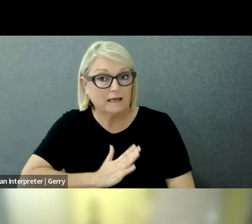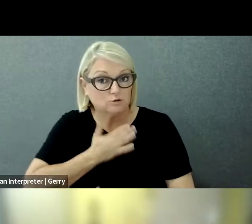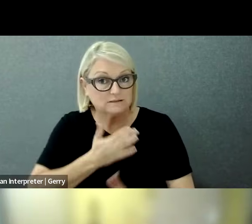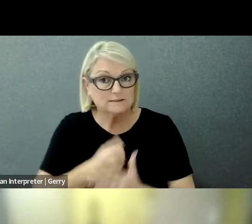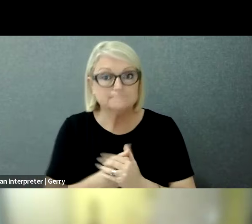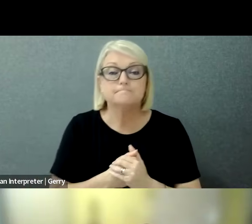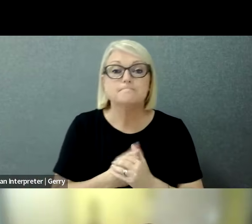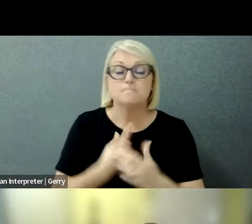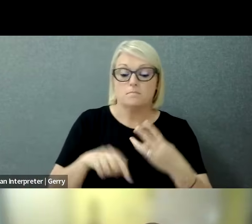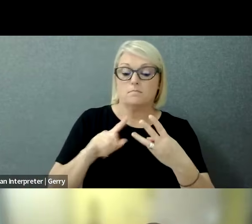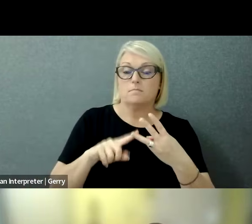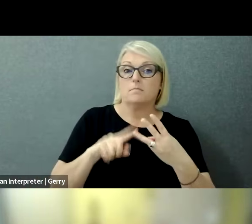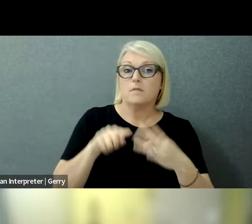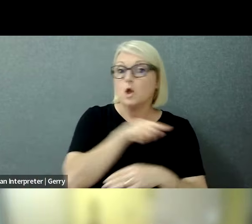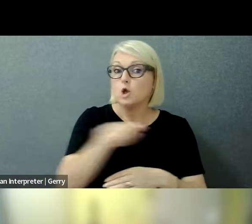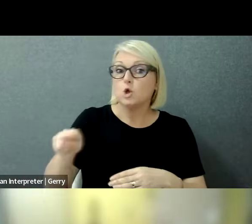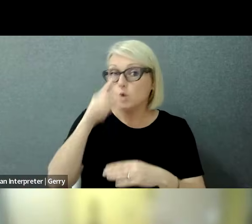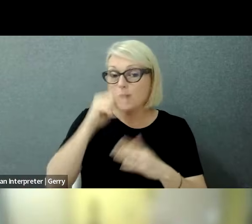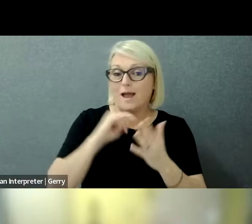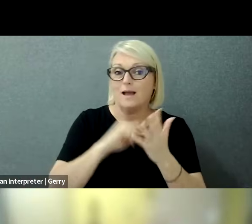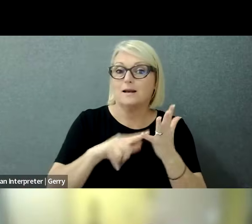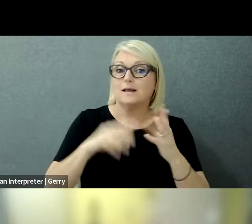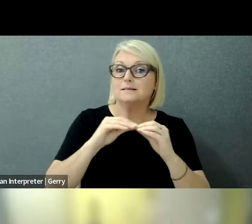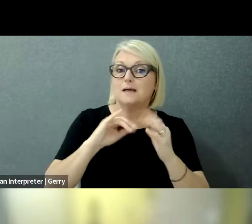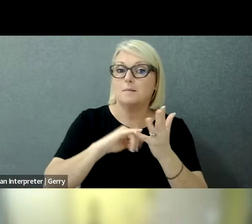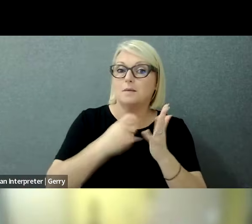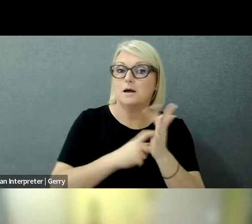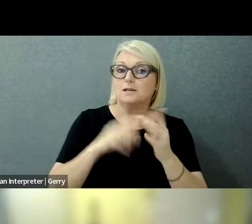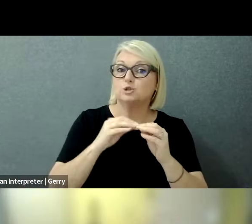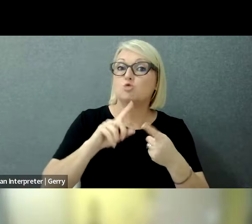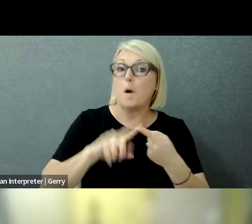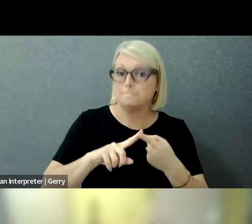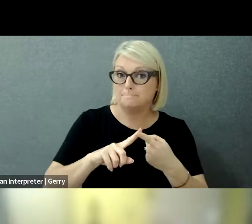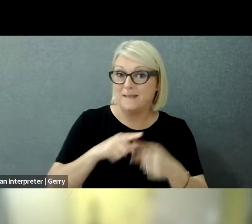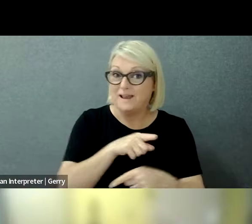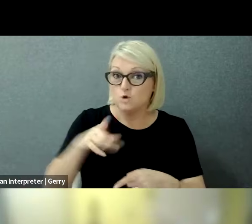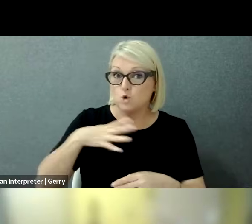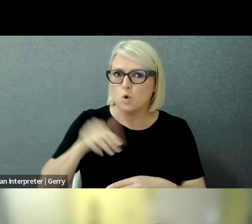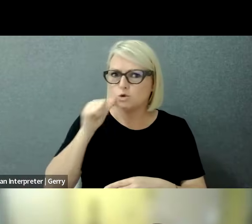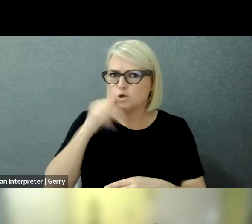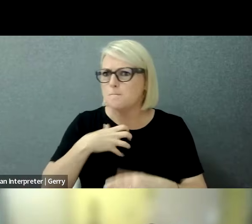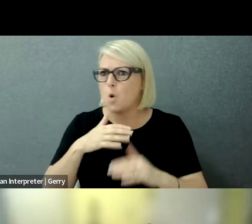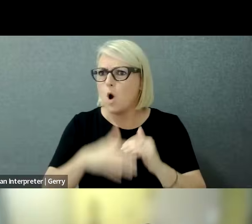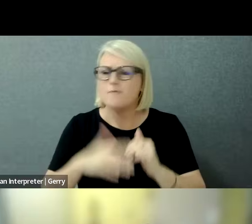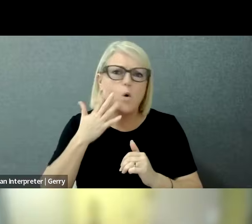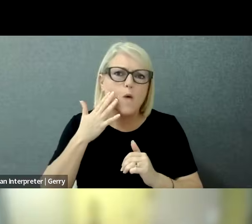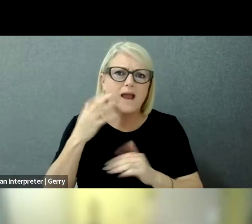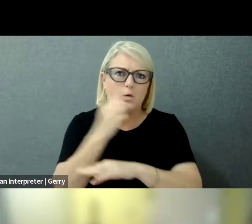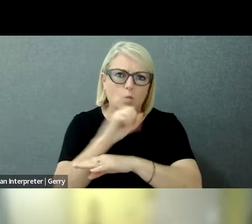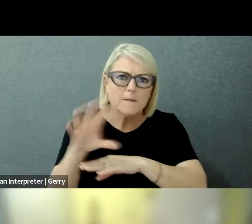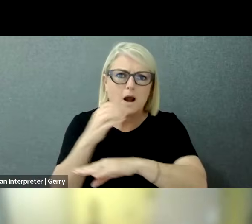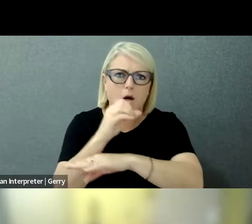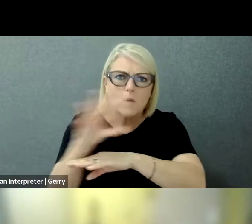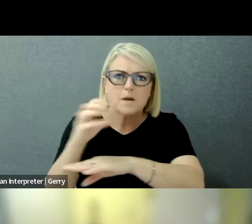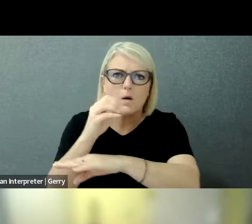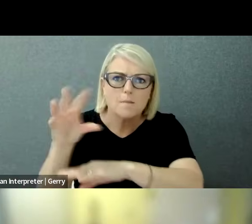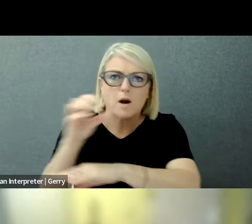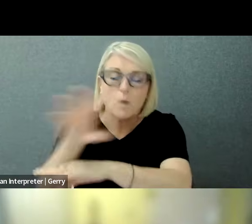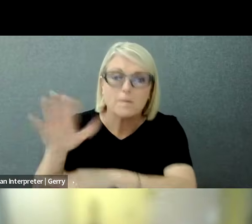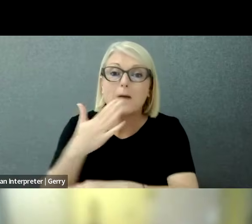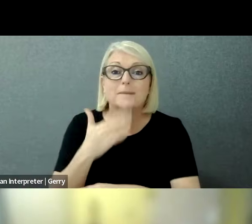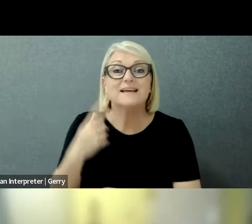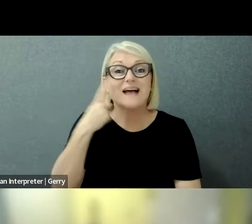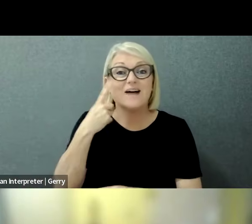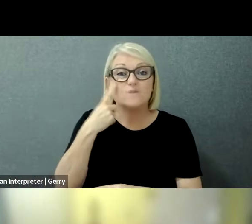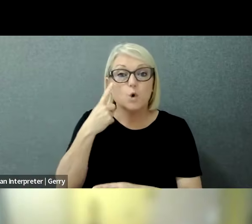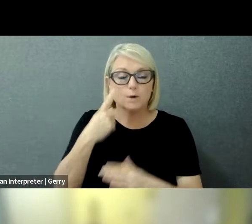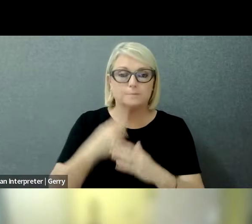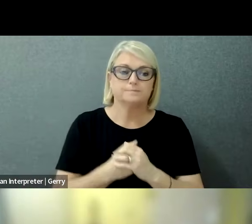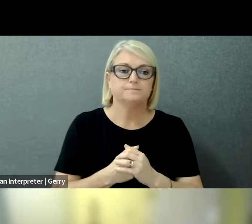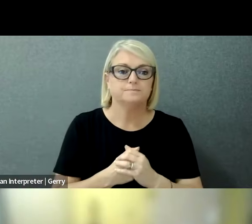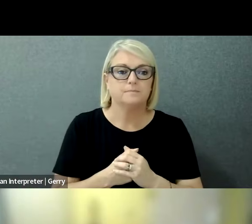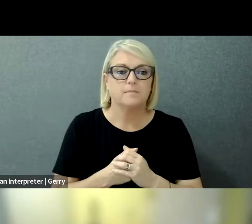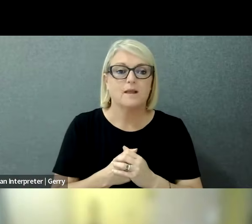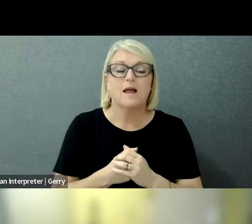subscribe to hear about our next BSL Talks via our website, www.bsl.org.au. I would like us to